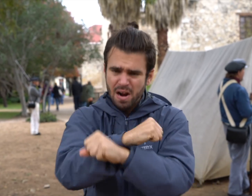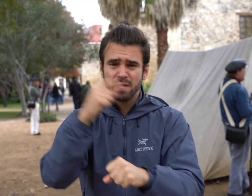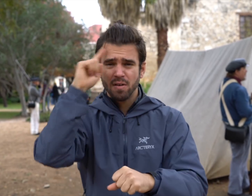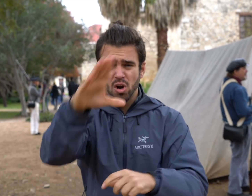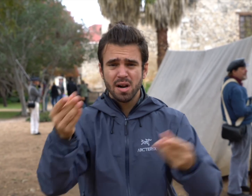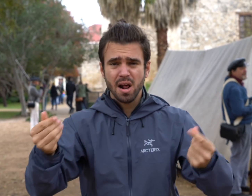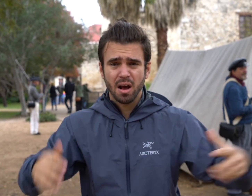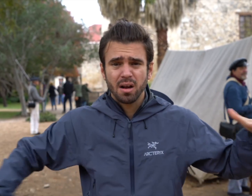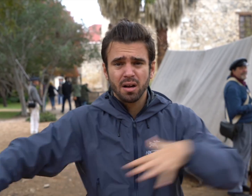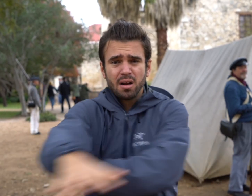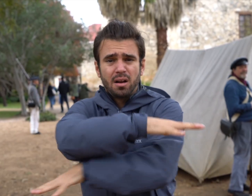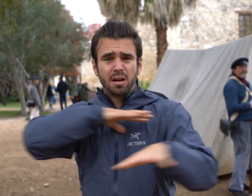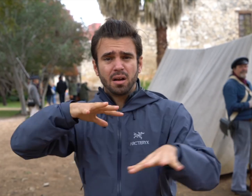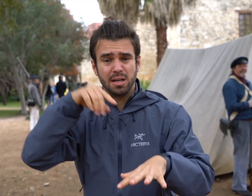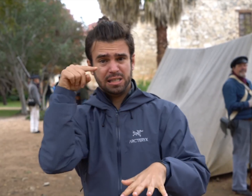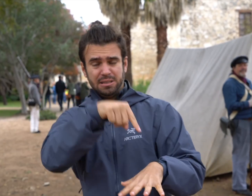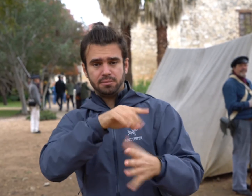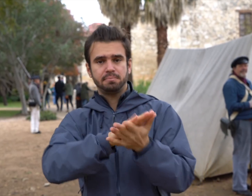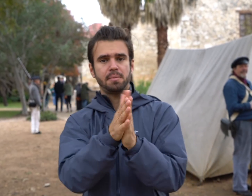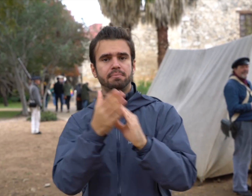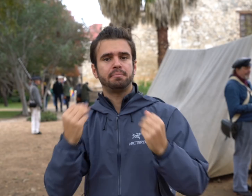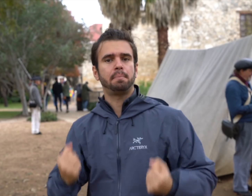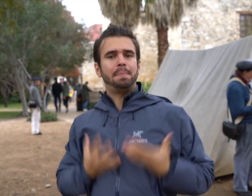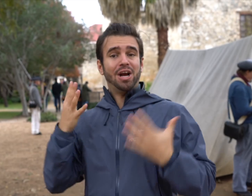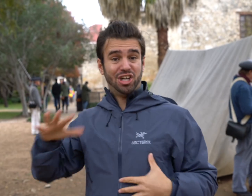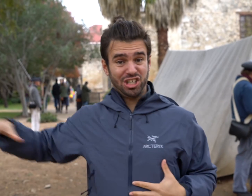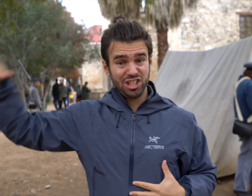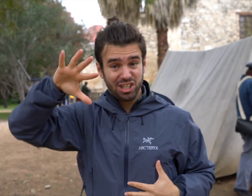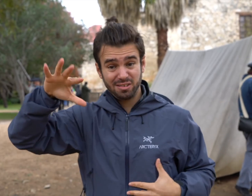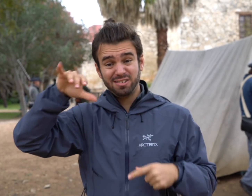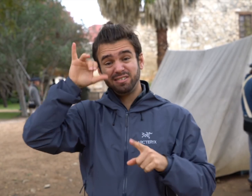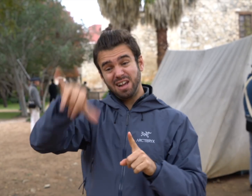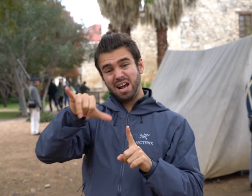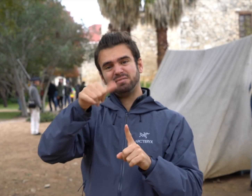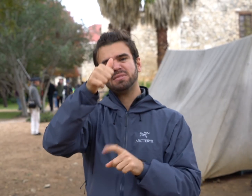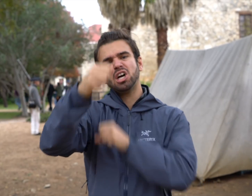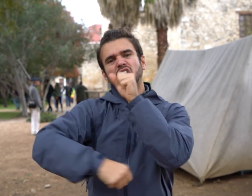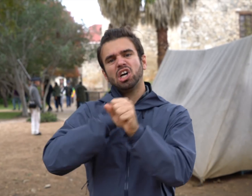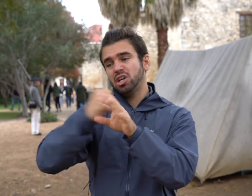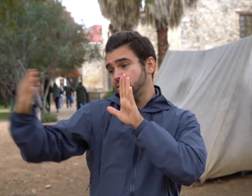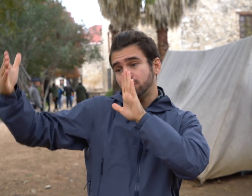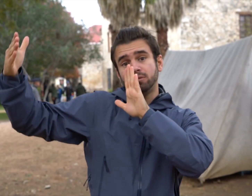They were fighting for the lands they desire to have. Those were the reasons people out there were inspired.